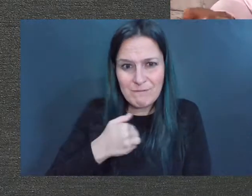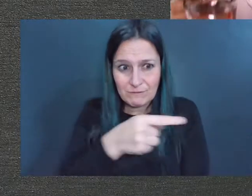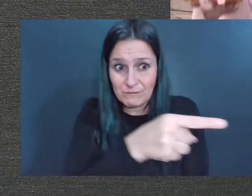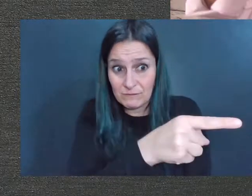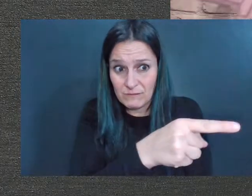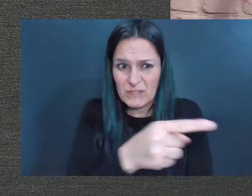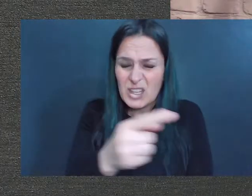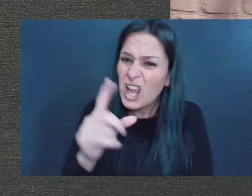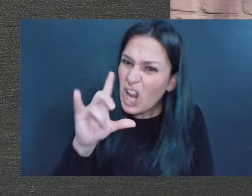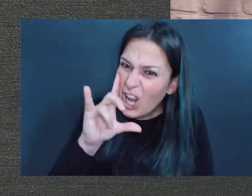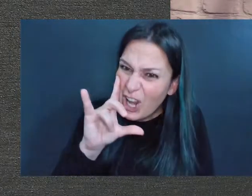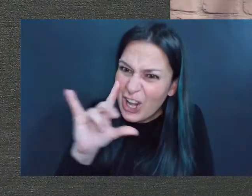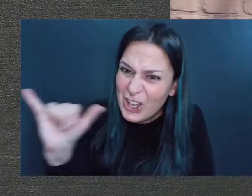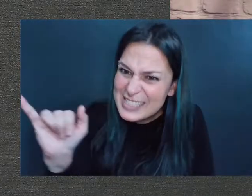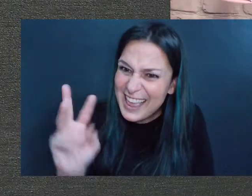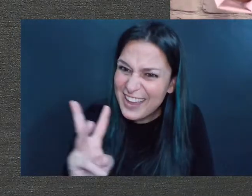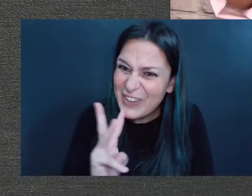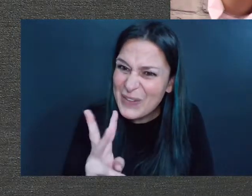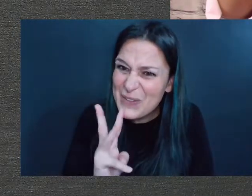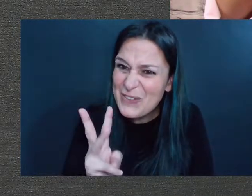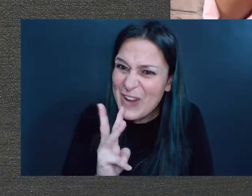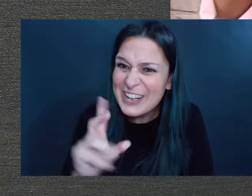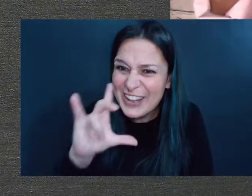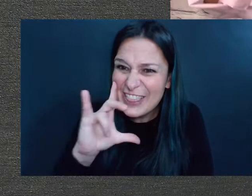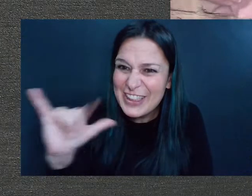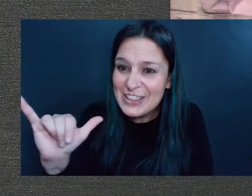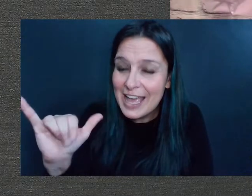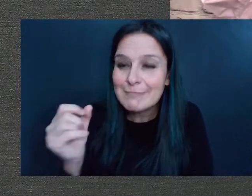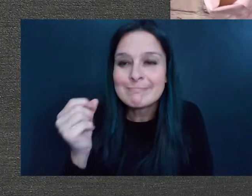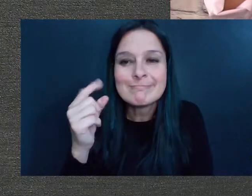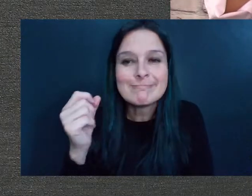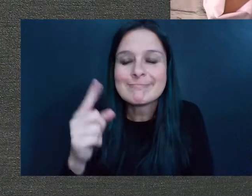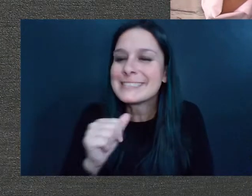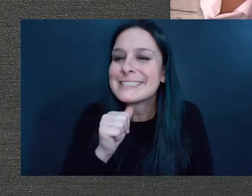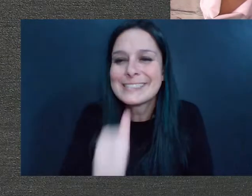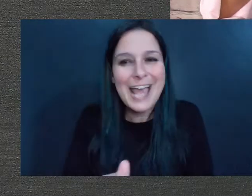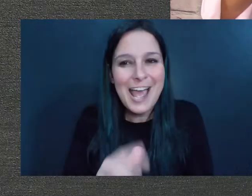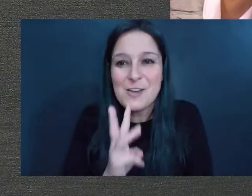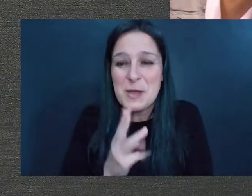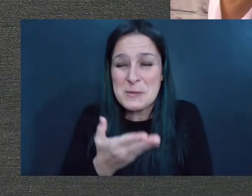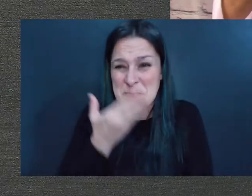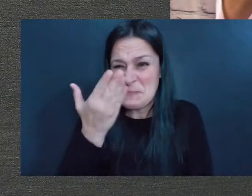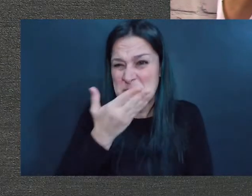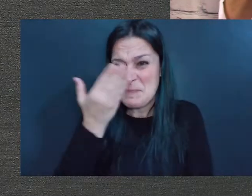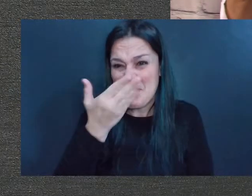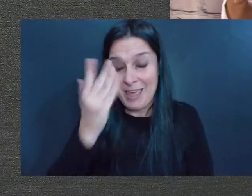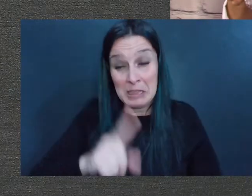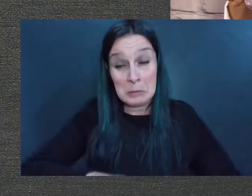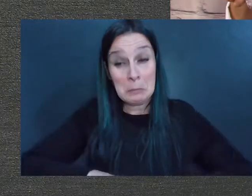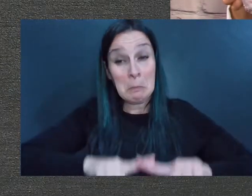Now, it looks very similar to the water that I had, but it sure doesn't smell the same.